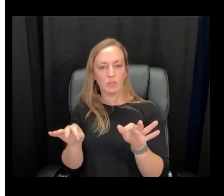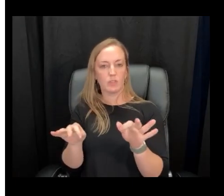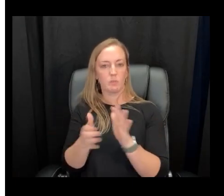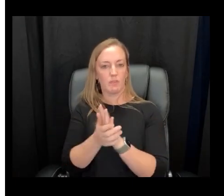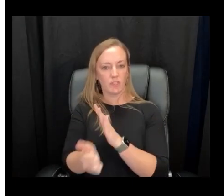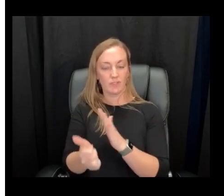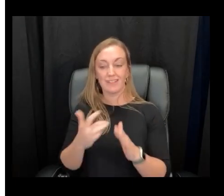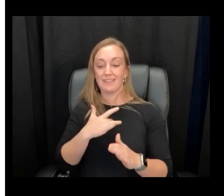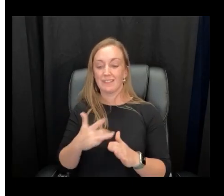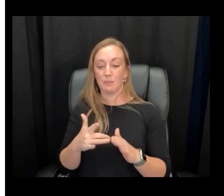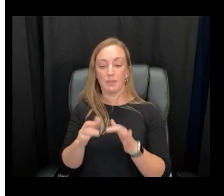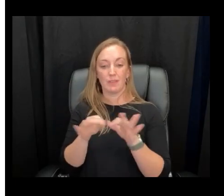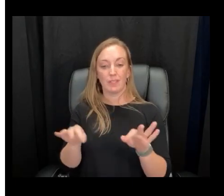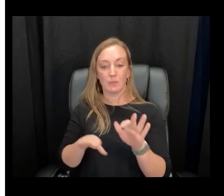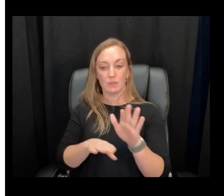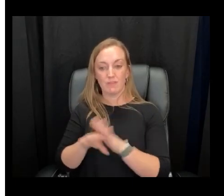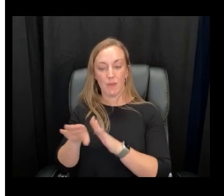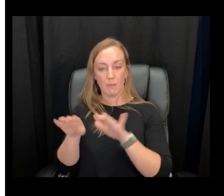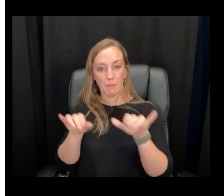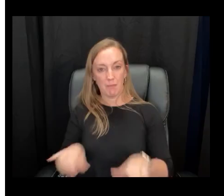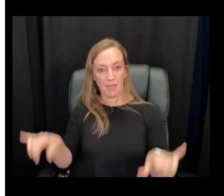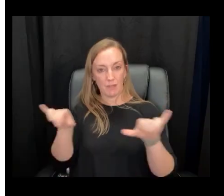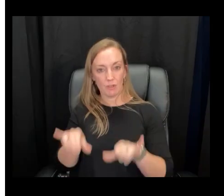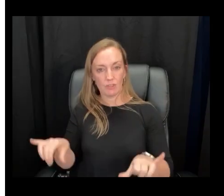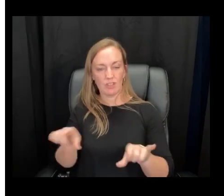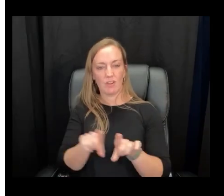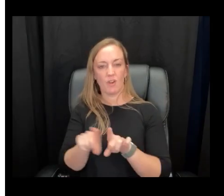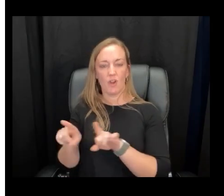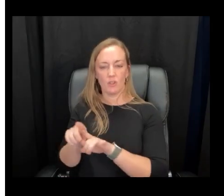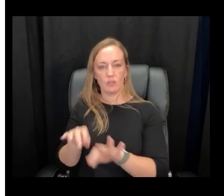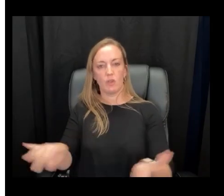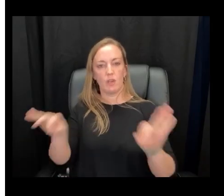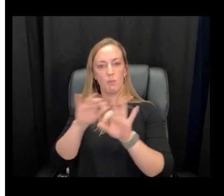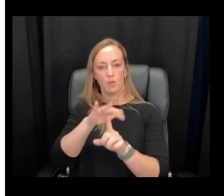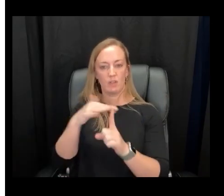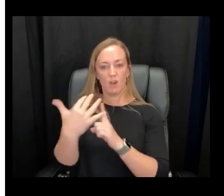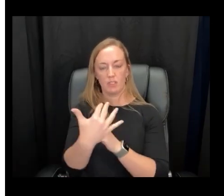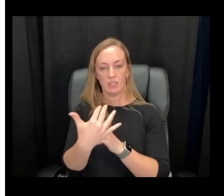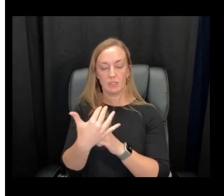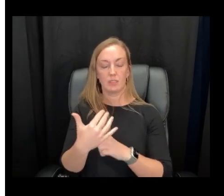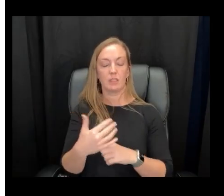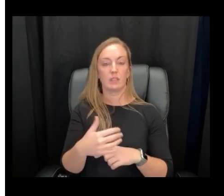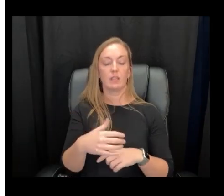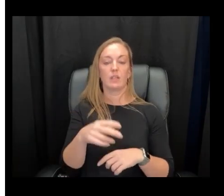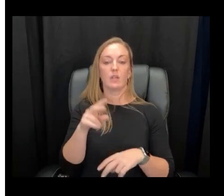Reviewing evaluation and re-evaluation data over time helps reduce disproportionality